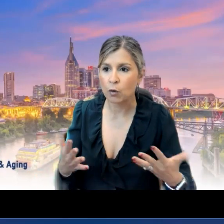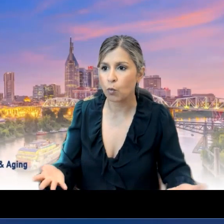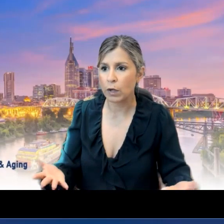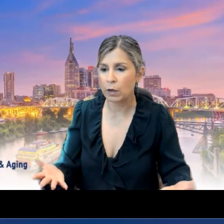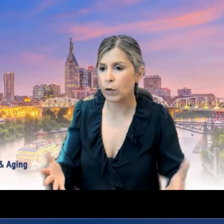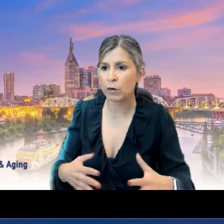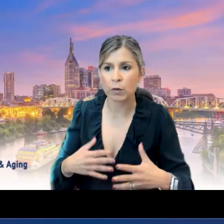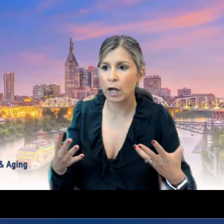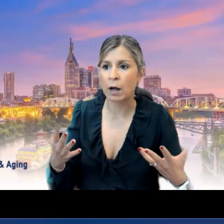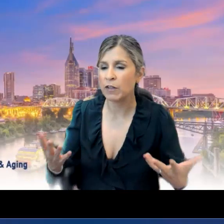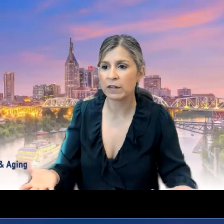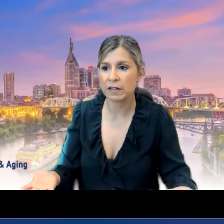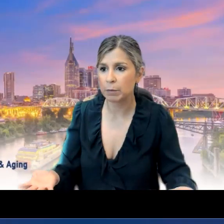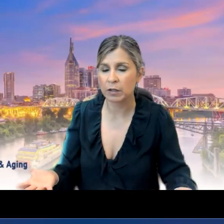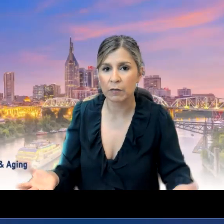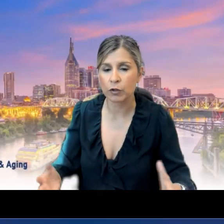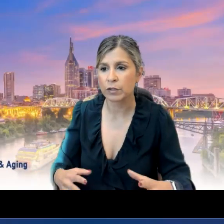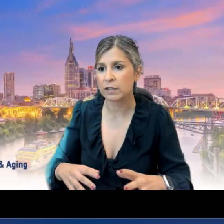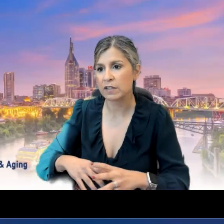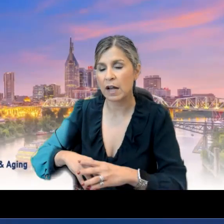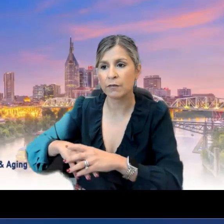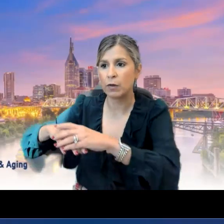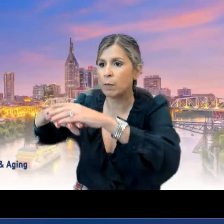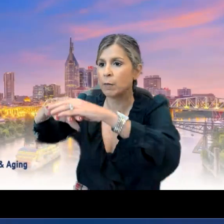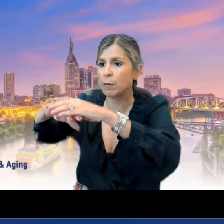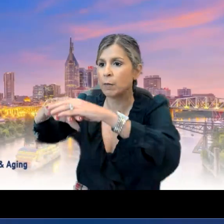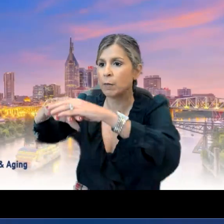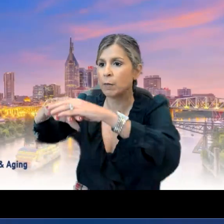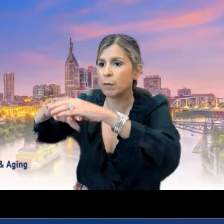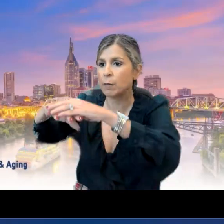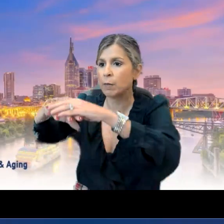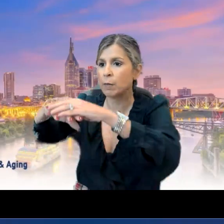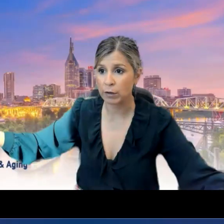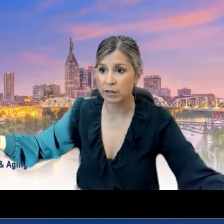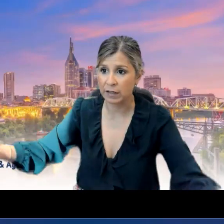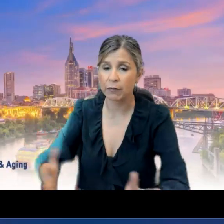So we're obviously it's up to the governor to decide amongst all the budget